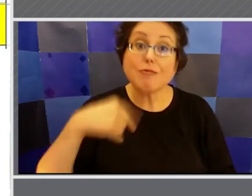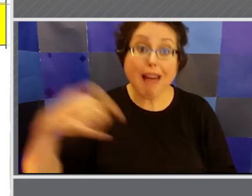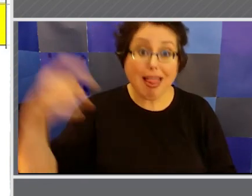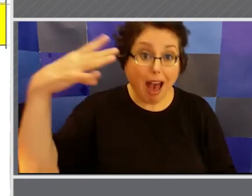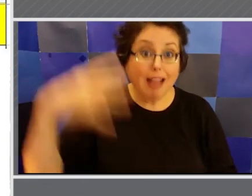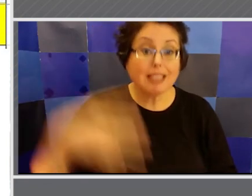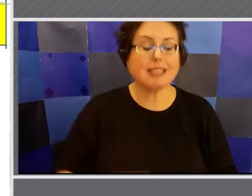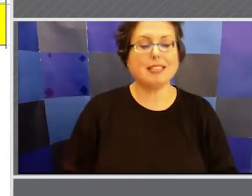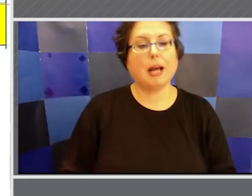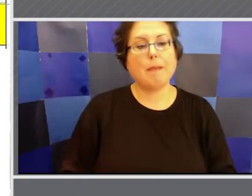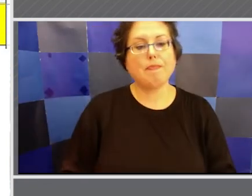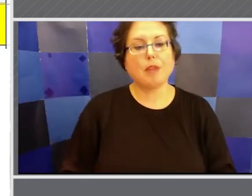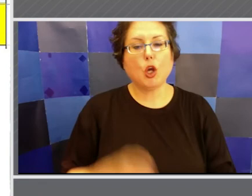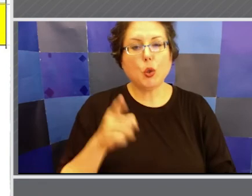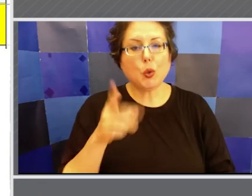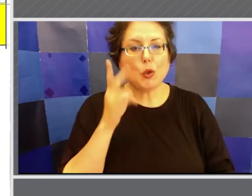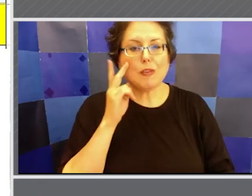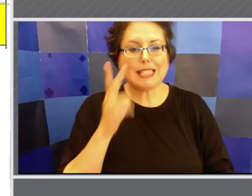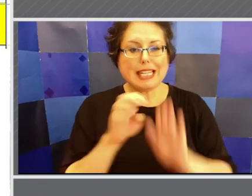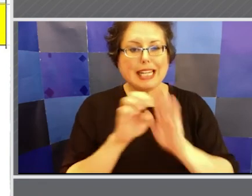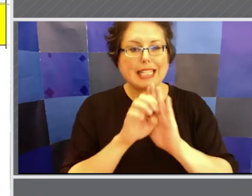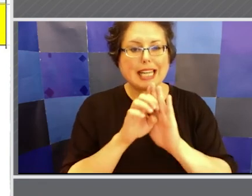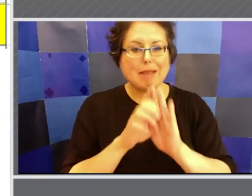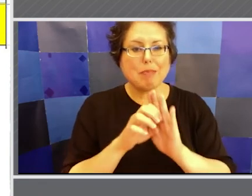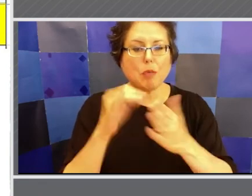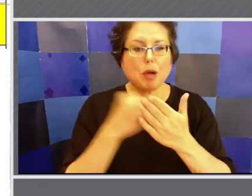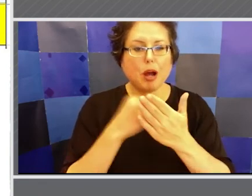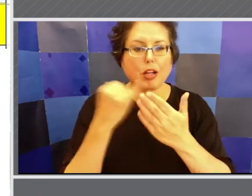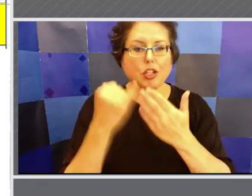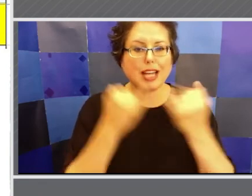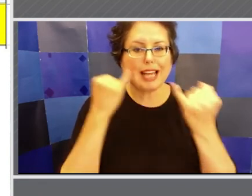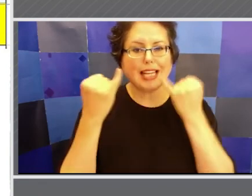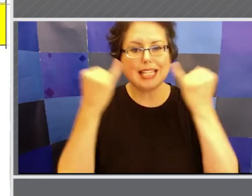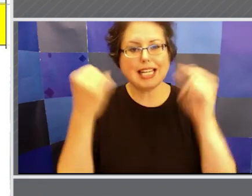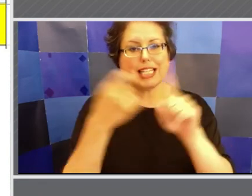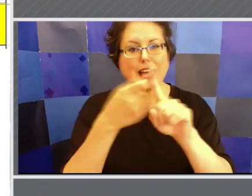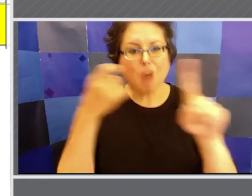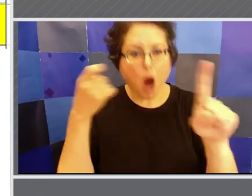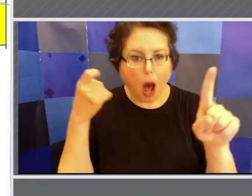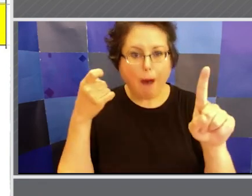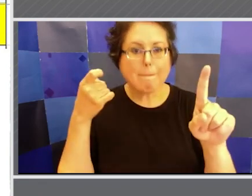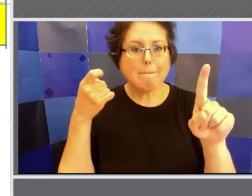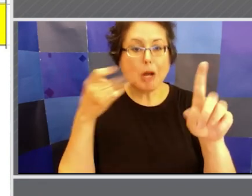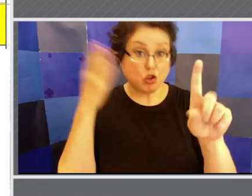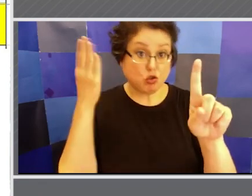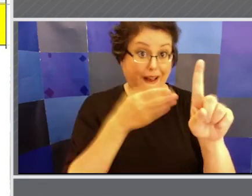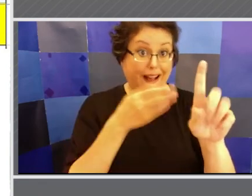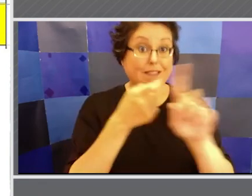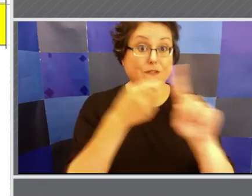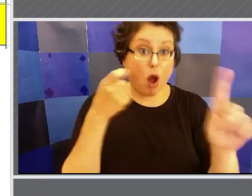This is a great one of project ideas coming directly from citizens and neighbors and ending